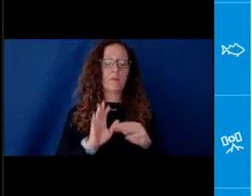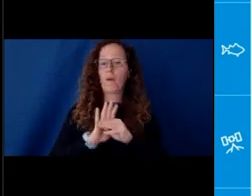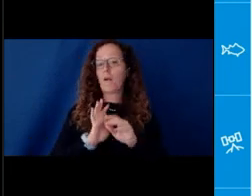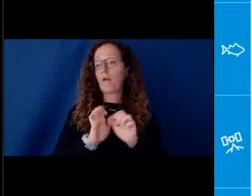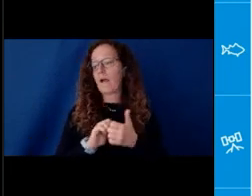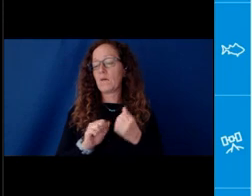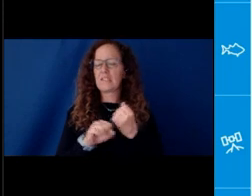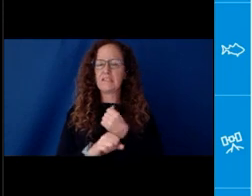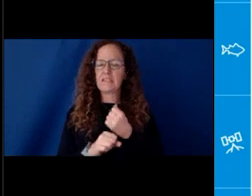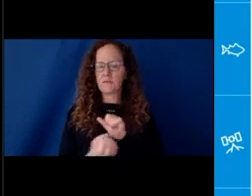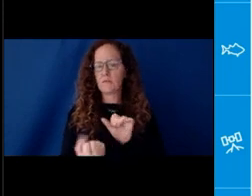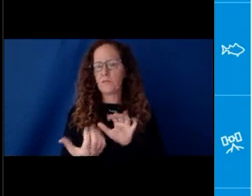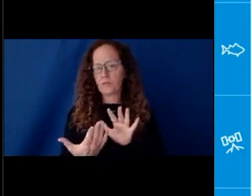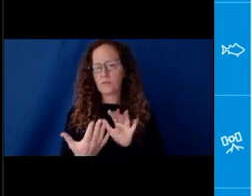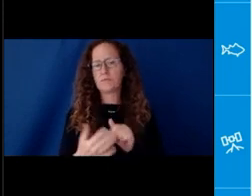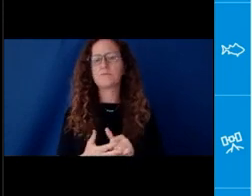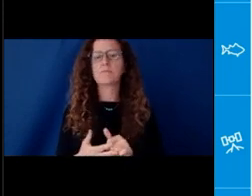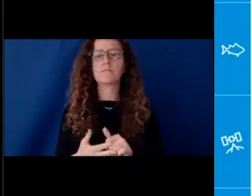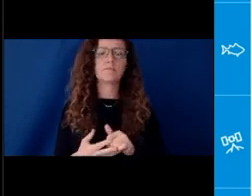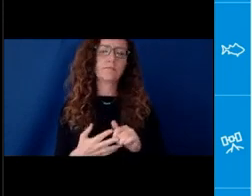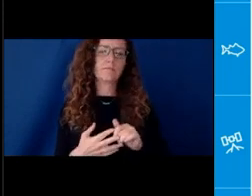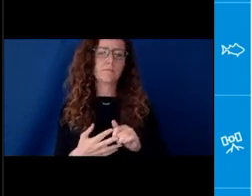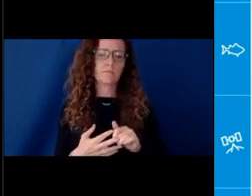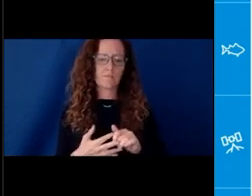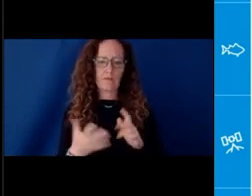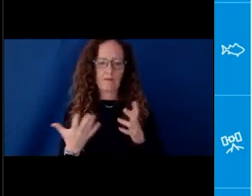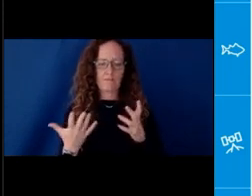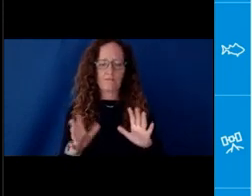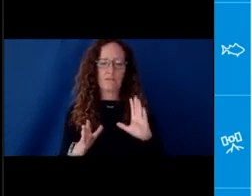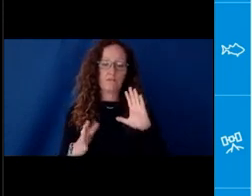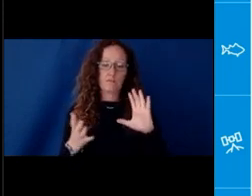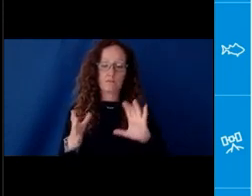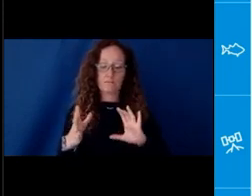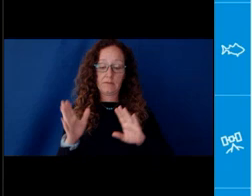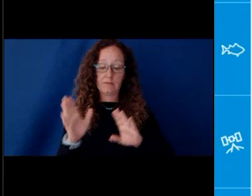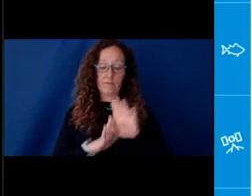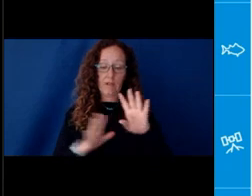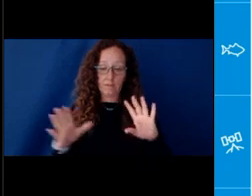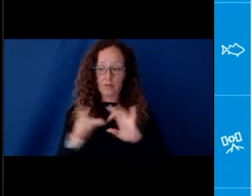once we have the heat-mortality relationship developed, that's what you see on the screen,